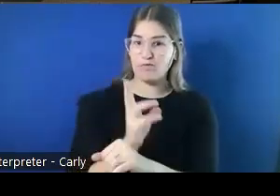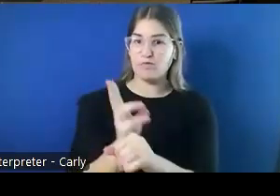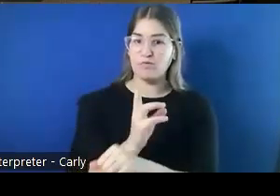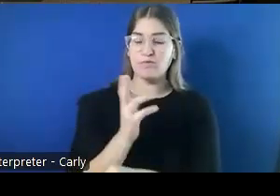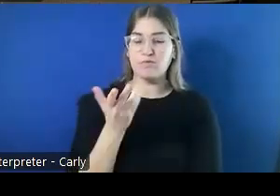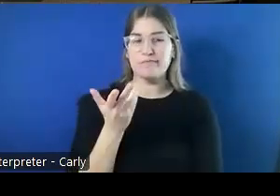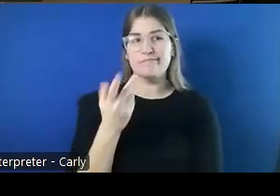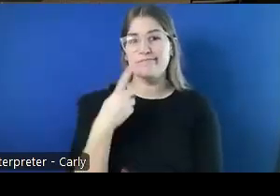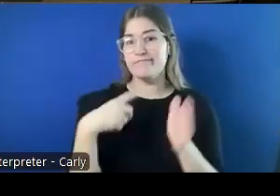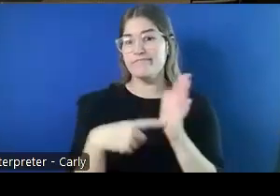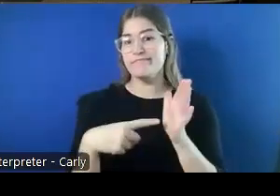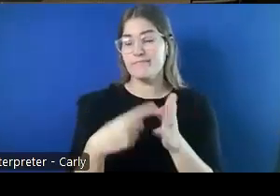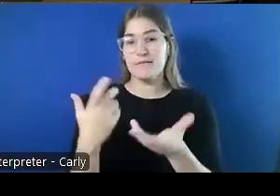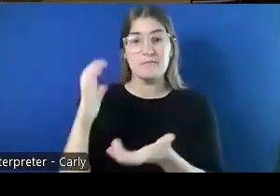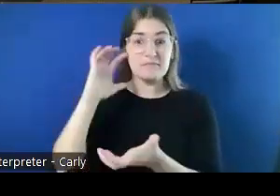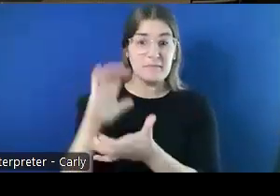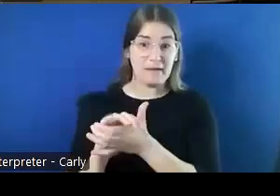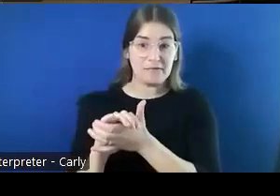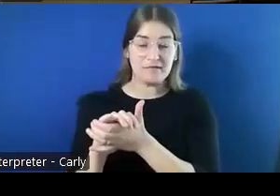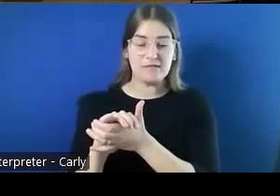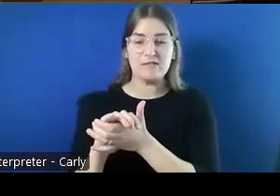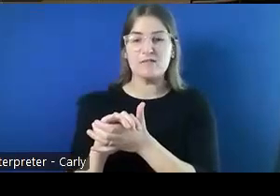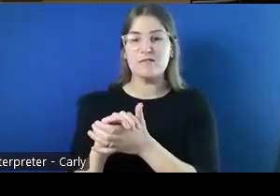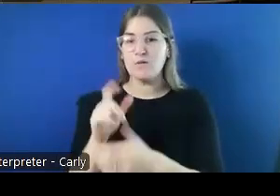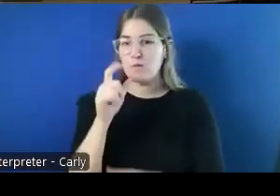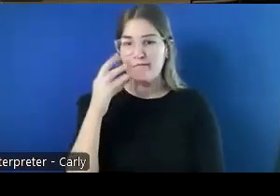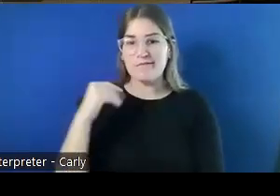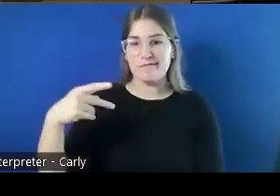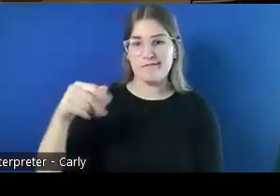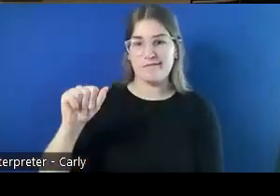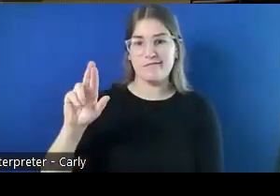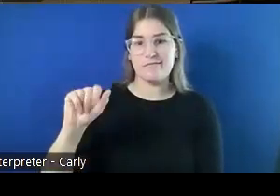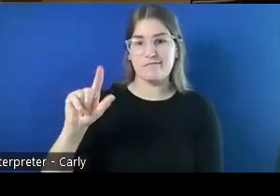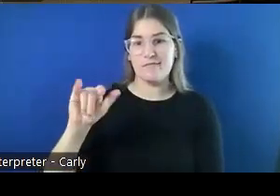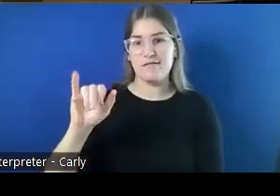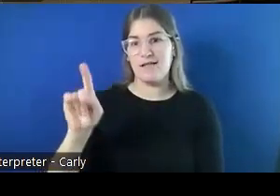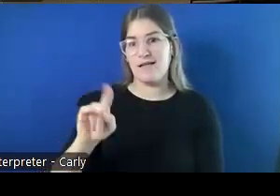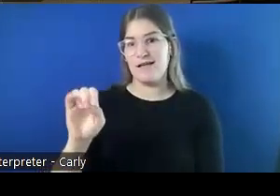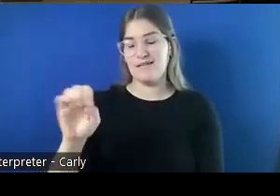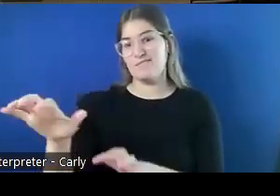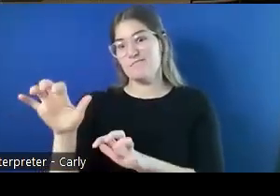a spouse that uh was paralyzed or went blind or had Ms or something like this so it's not